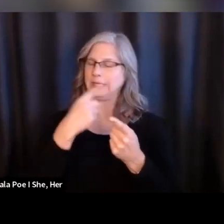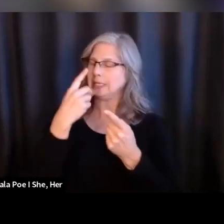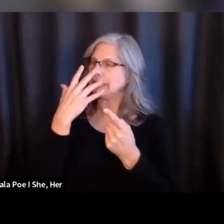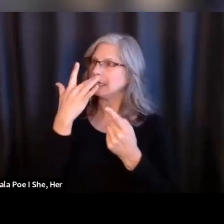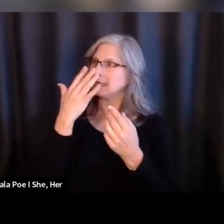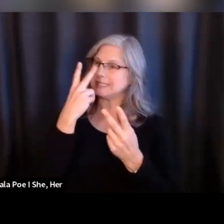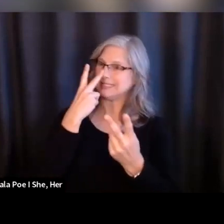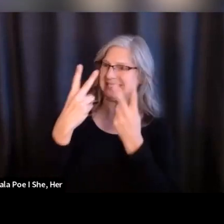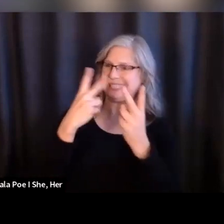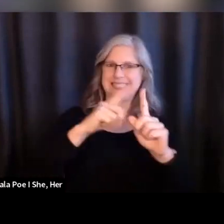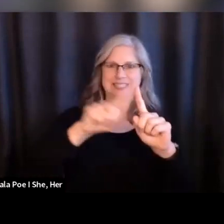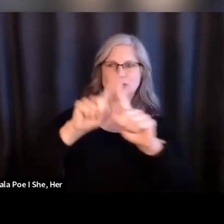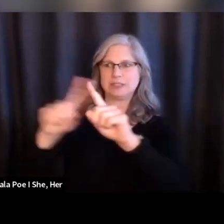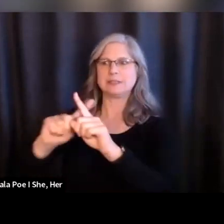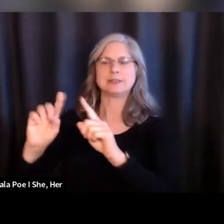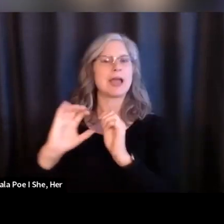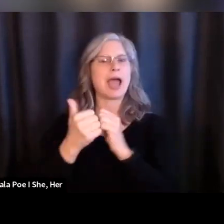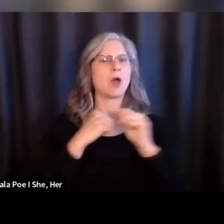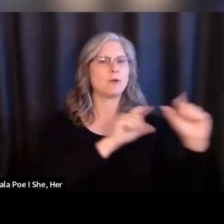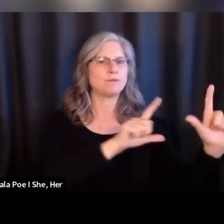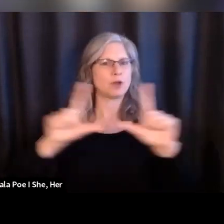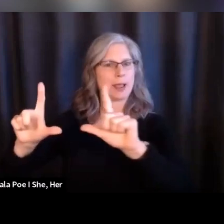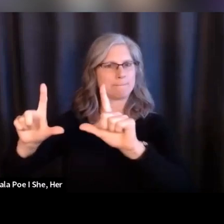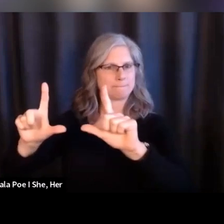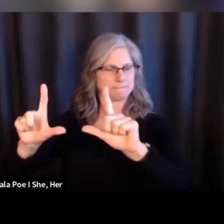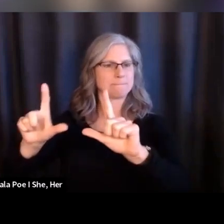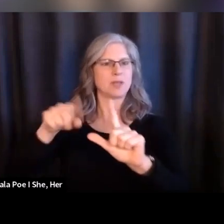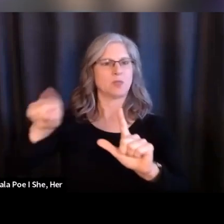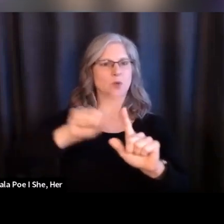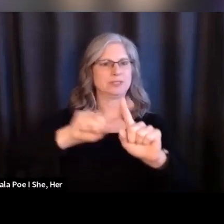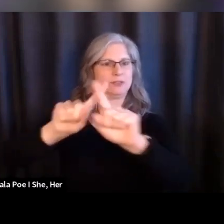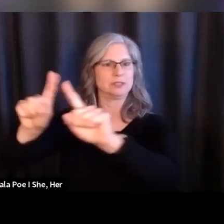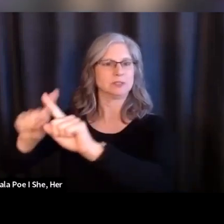how we frame those differences, basically, and that we can have a great deal and